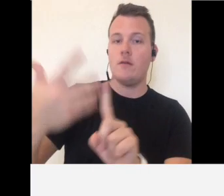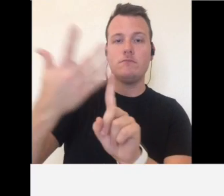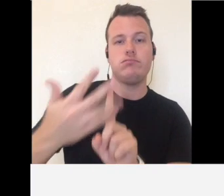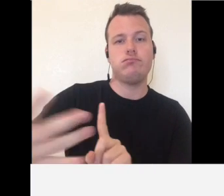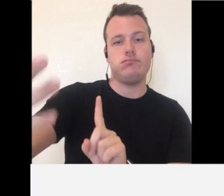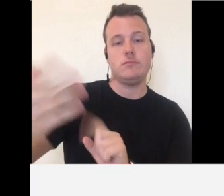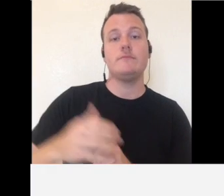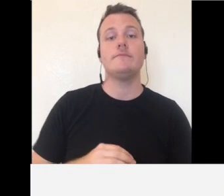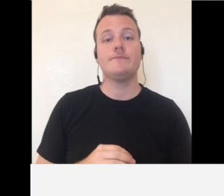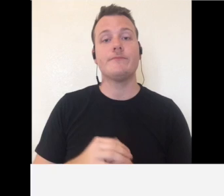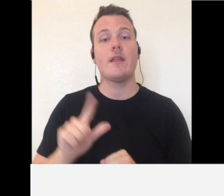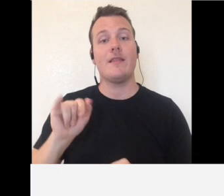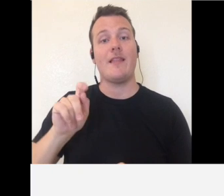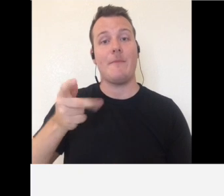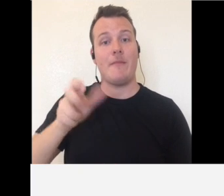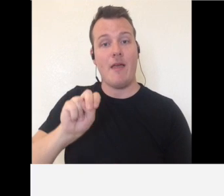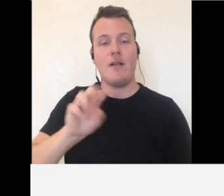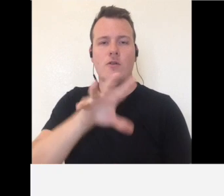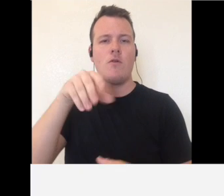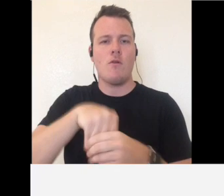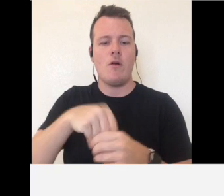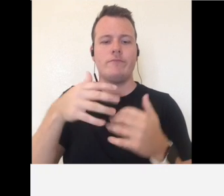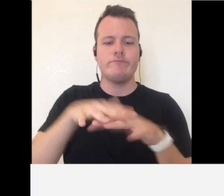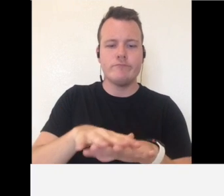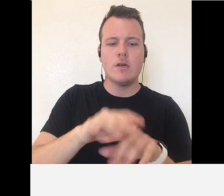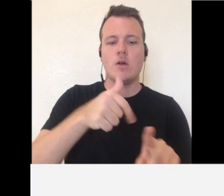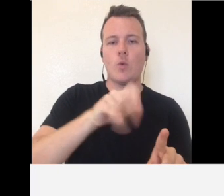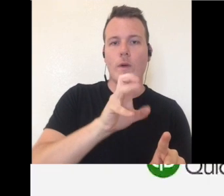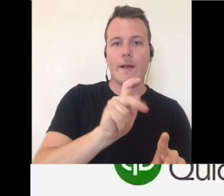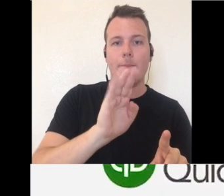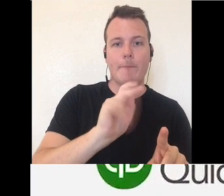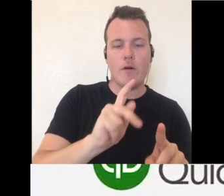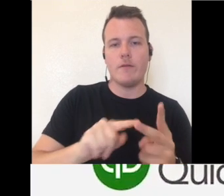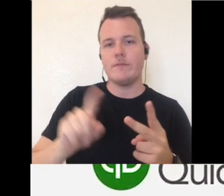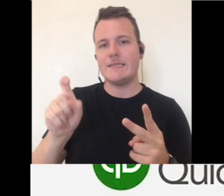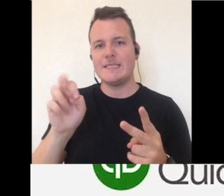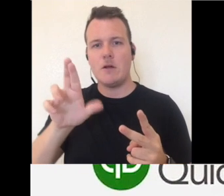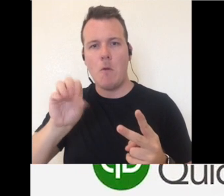one to year one and beyond. Live Plan even integrates with accounting software